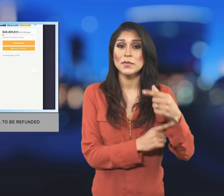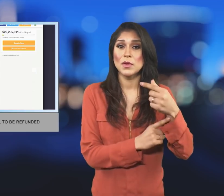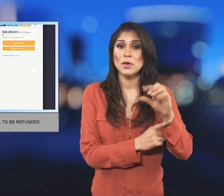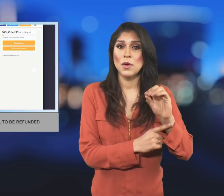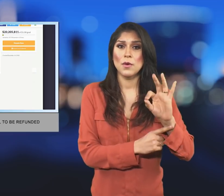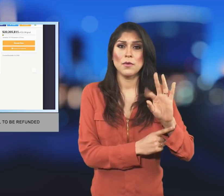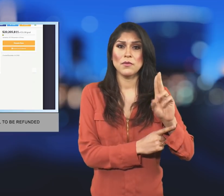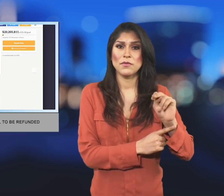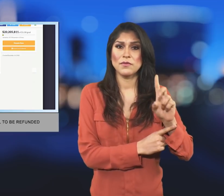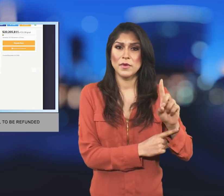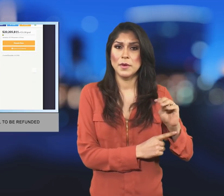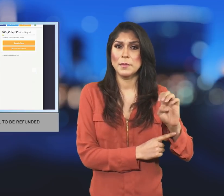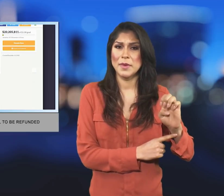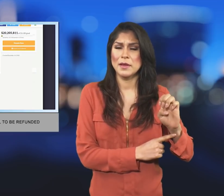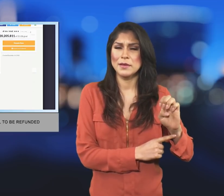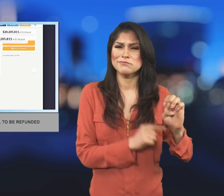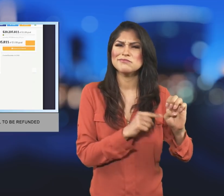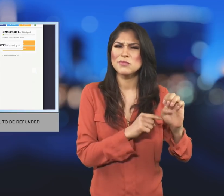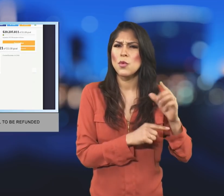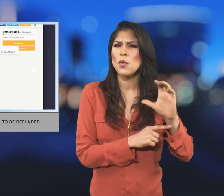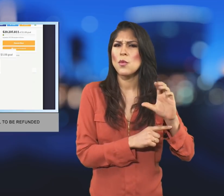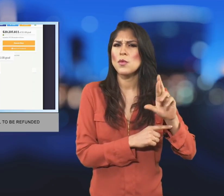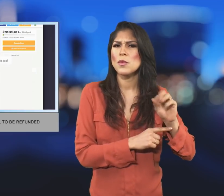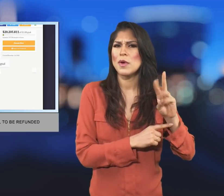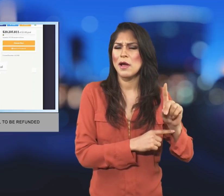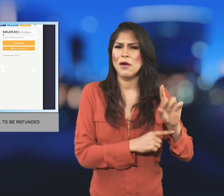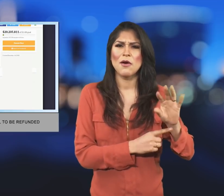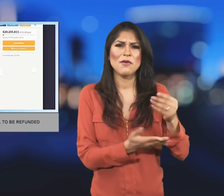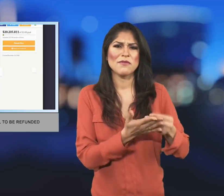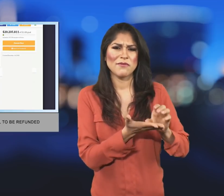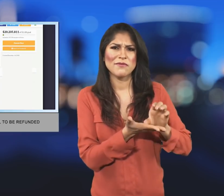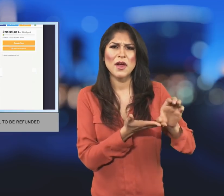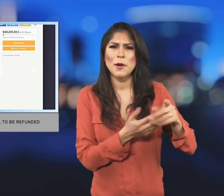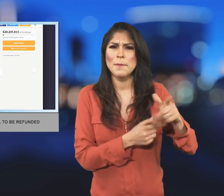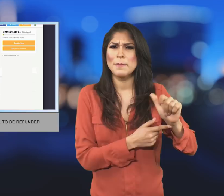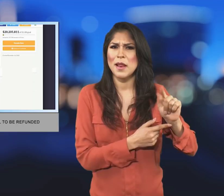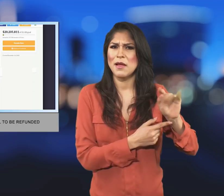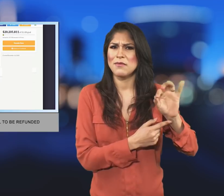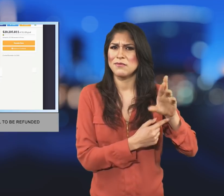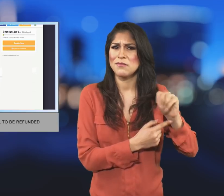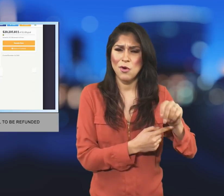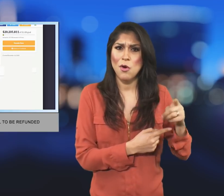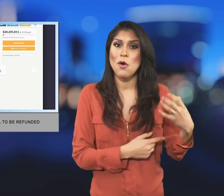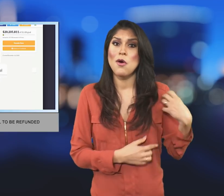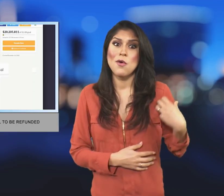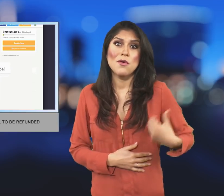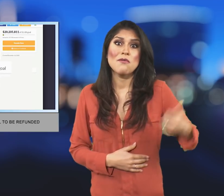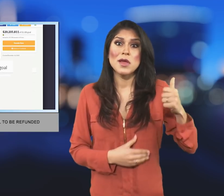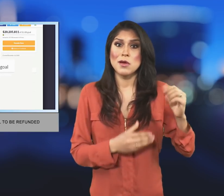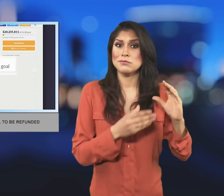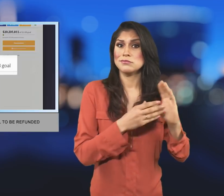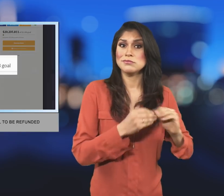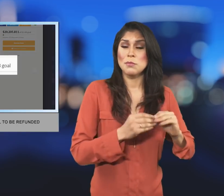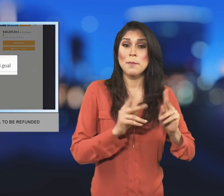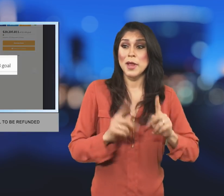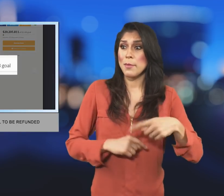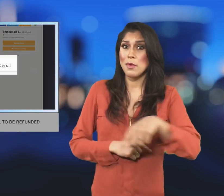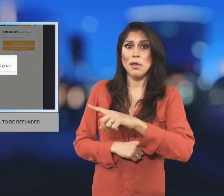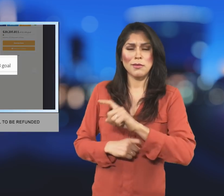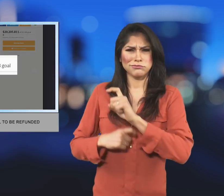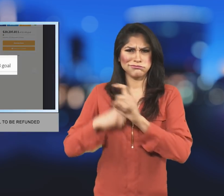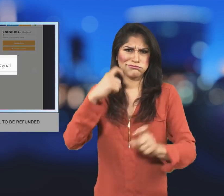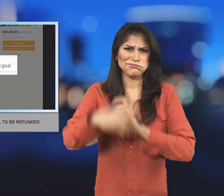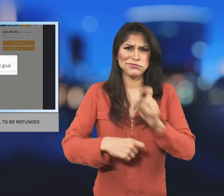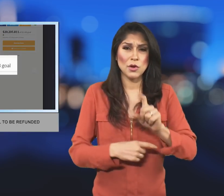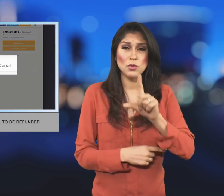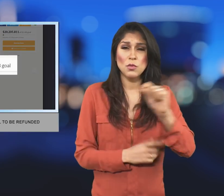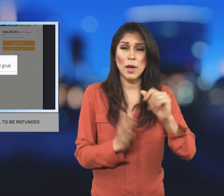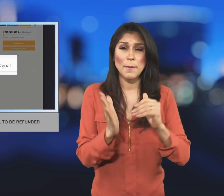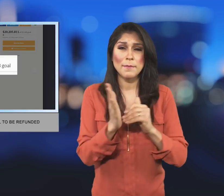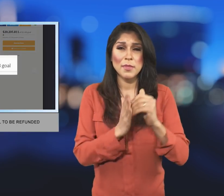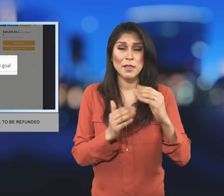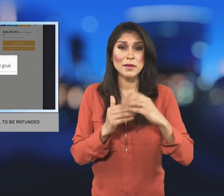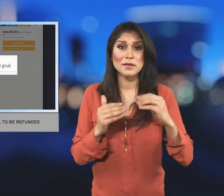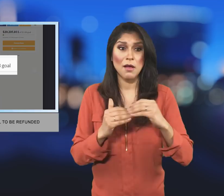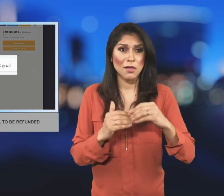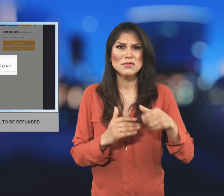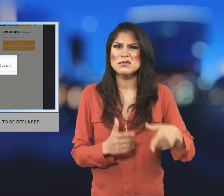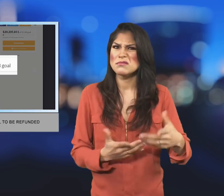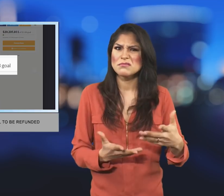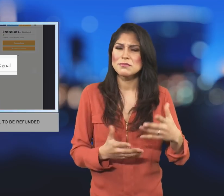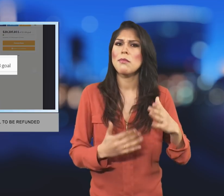Officials with the crowdfunding platform GoFundMe say they will refund $20 million to people